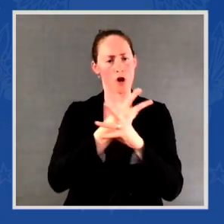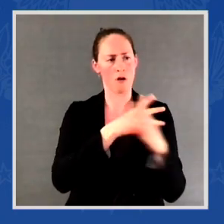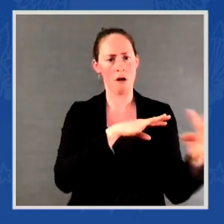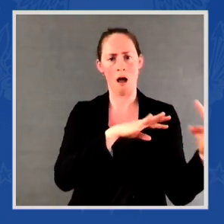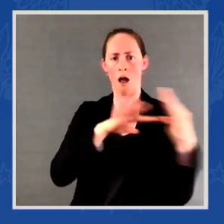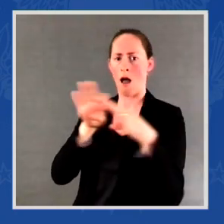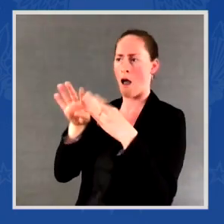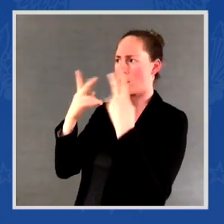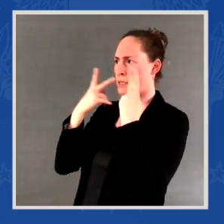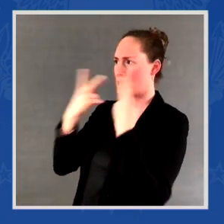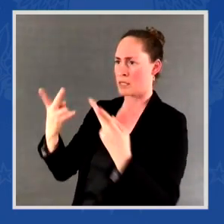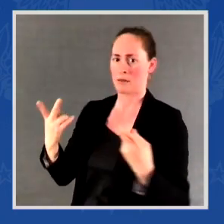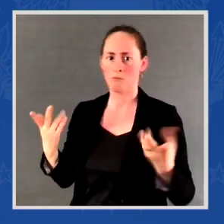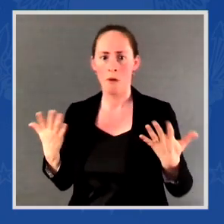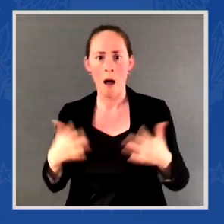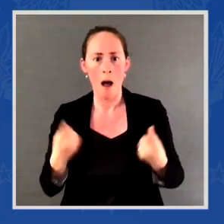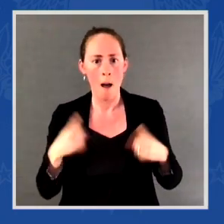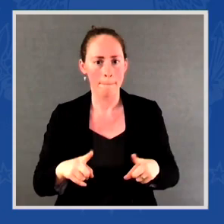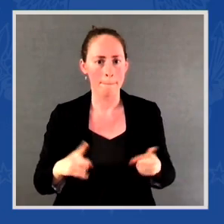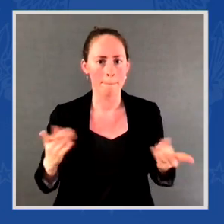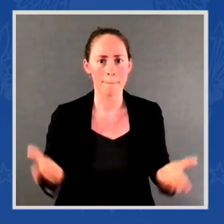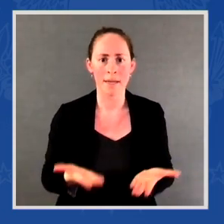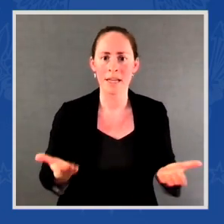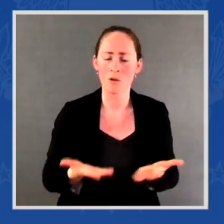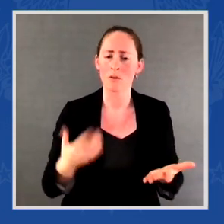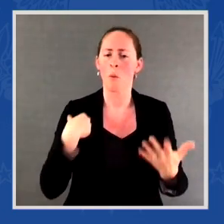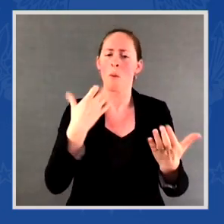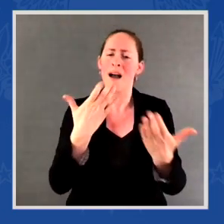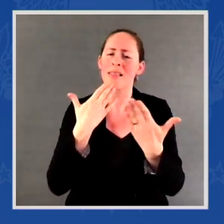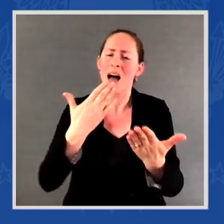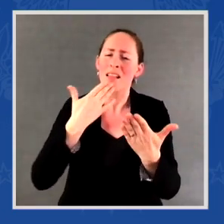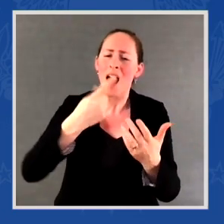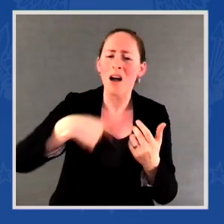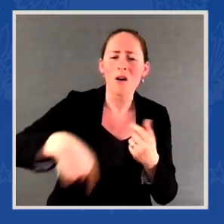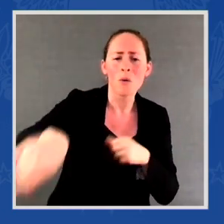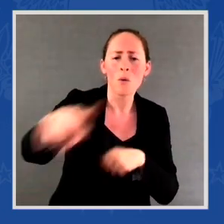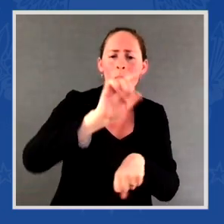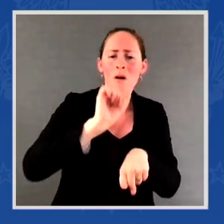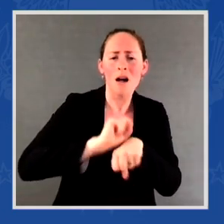I want to thank you for all you're doing. But the rest of the world is in trouble as well.